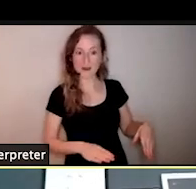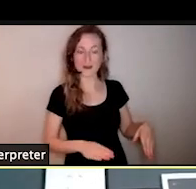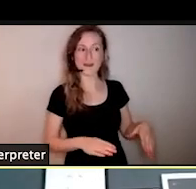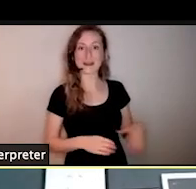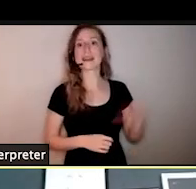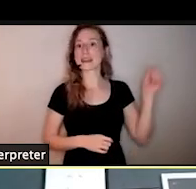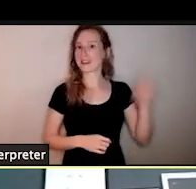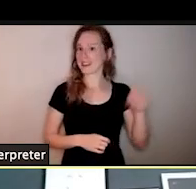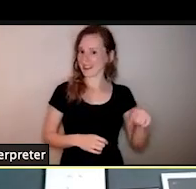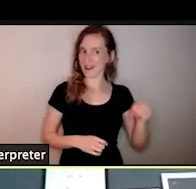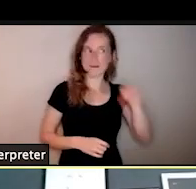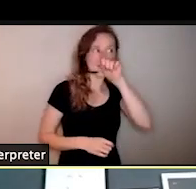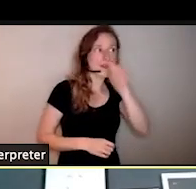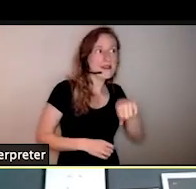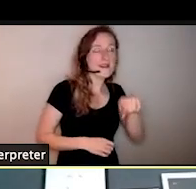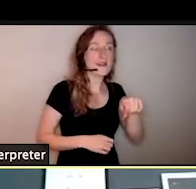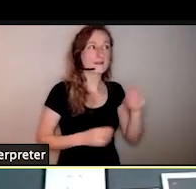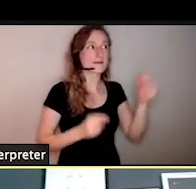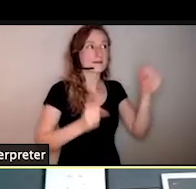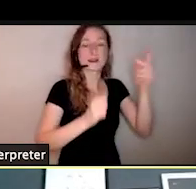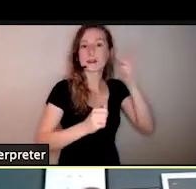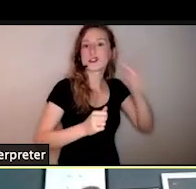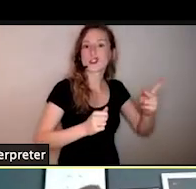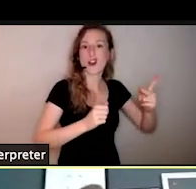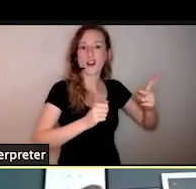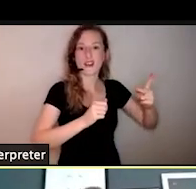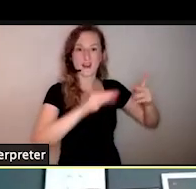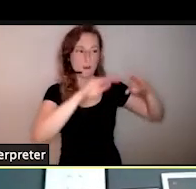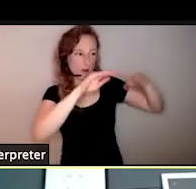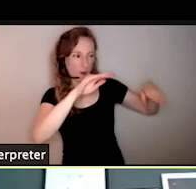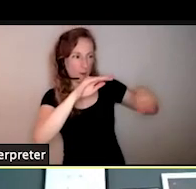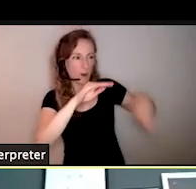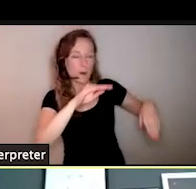It feels fluttery, like birds flying.